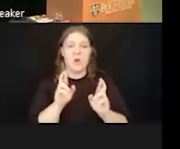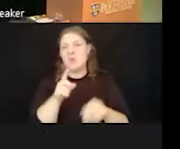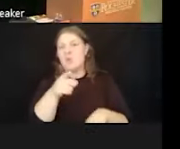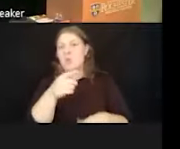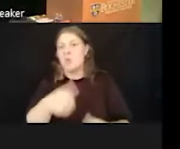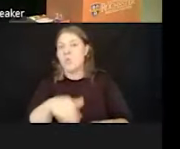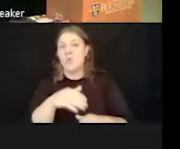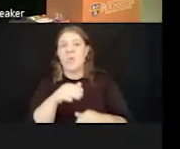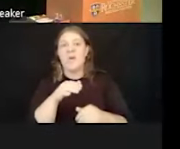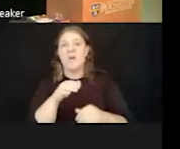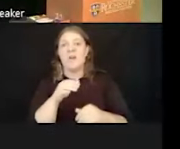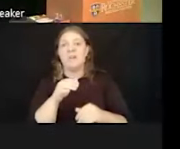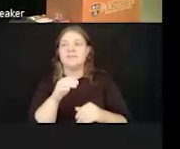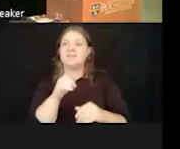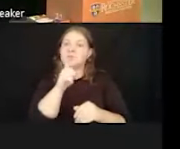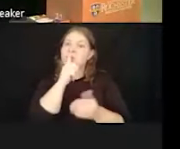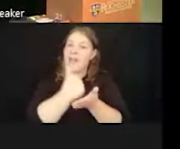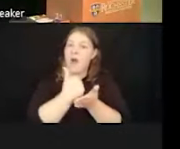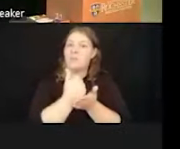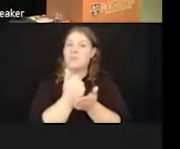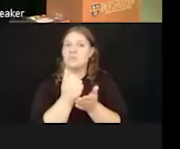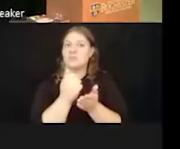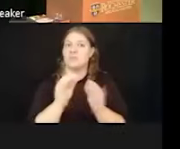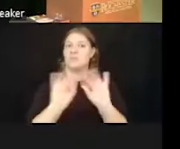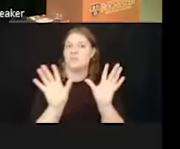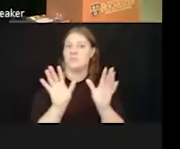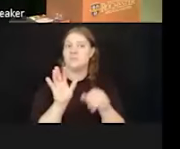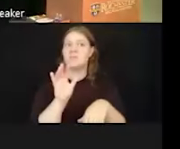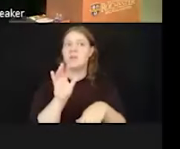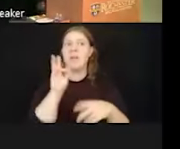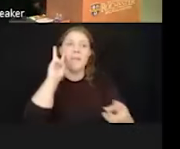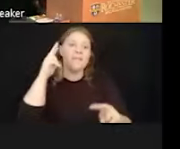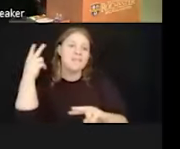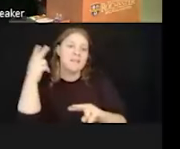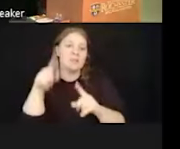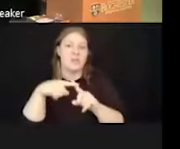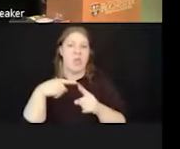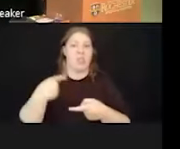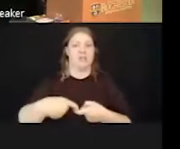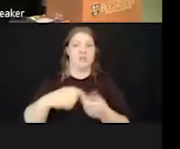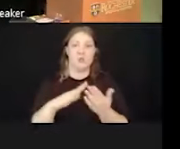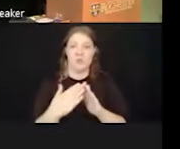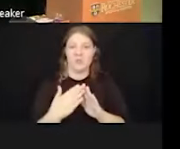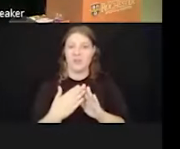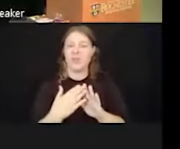have about and misconceptions really about the Latino community in this um in in our in